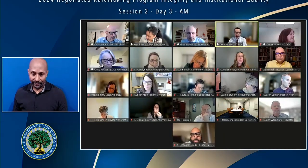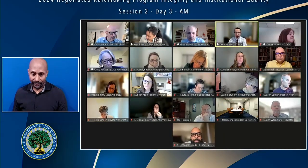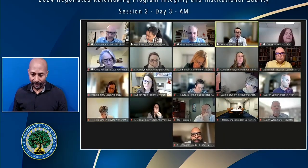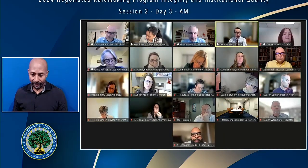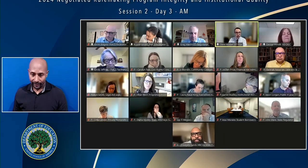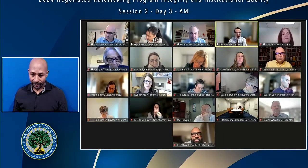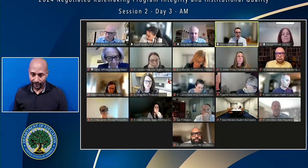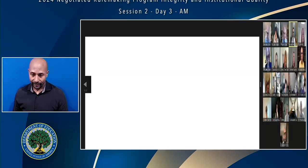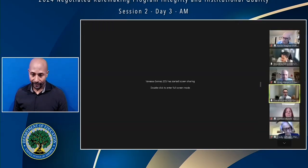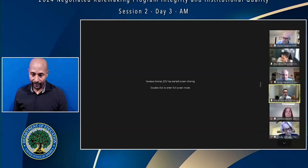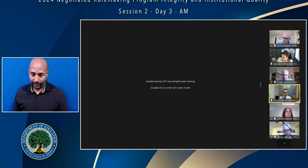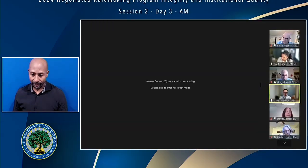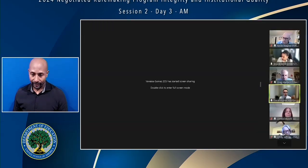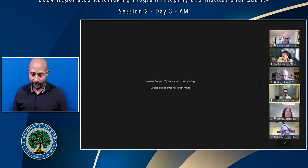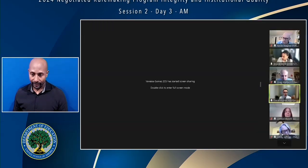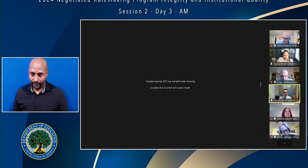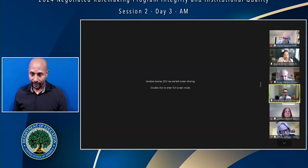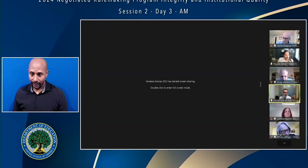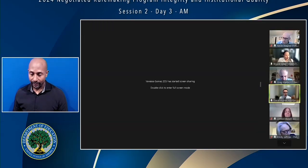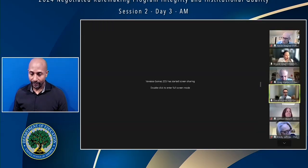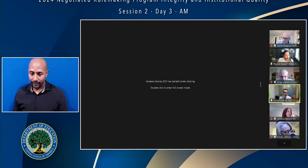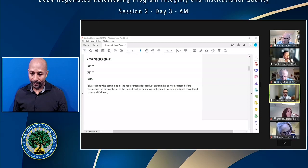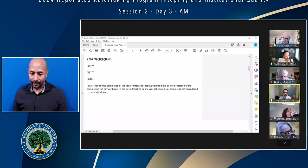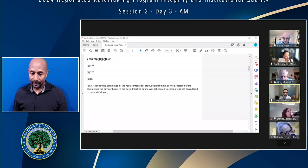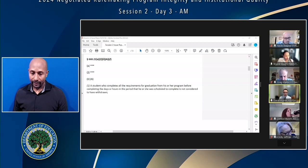I think then we'll move on to the next item. Thank you, Vanessa.